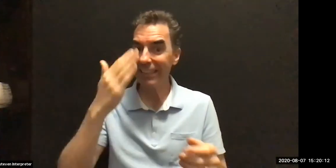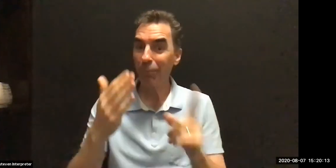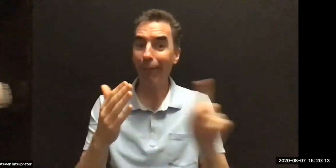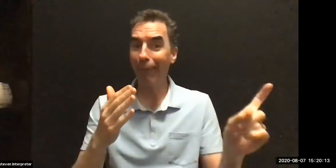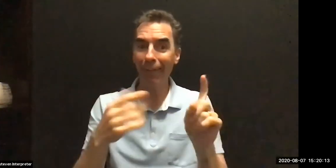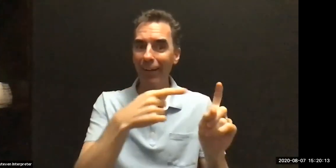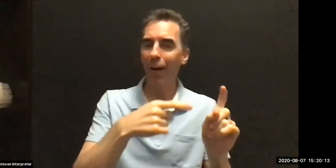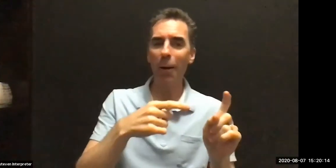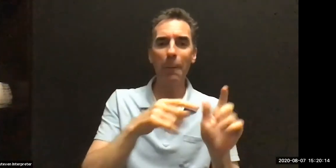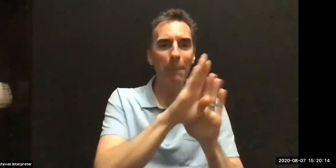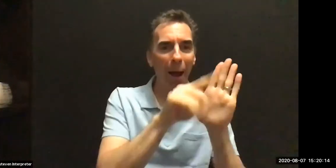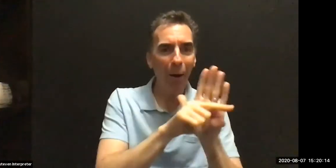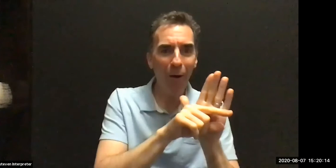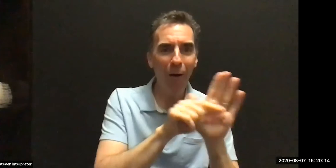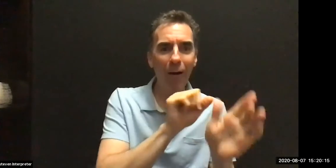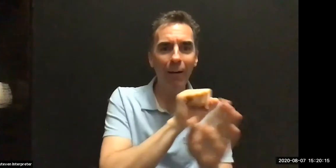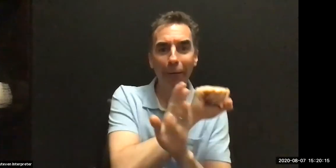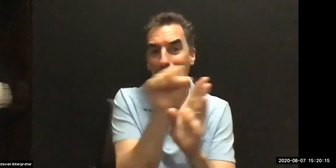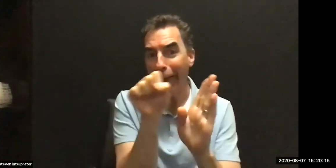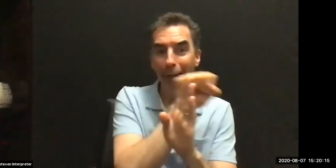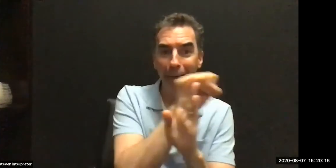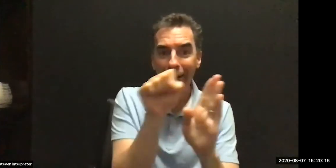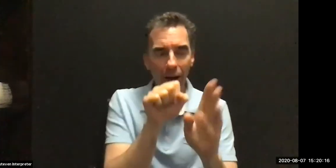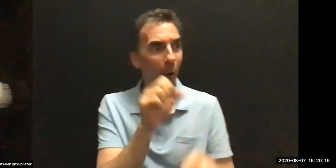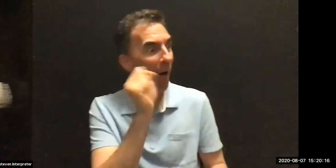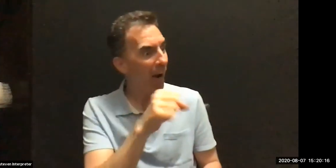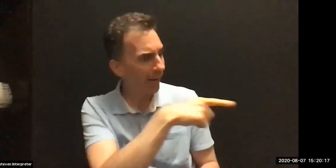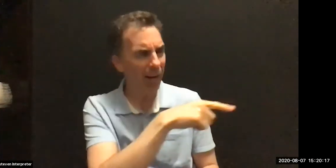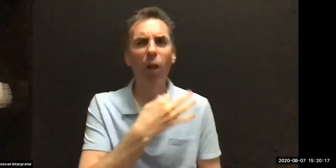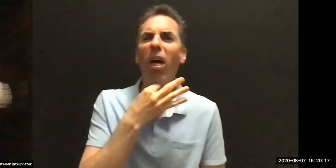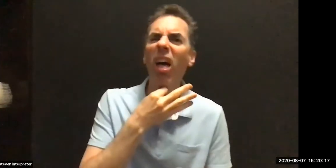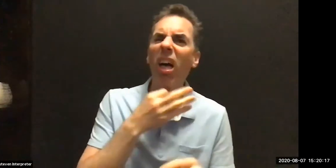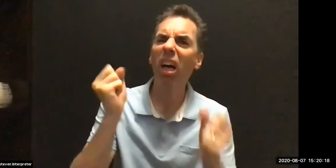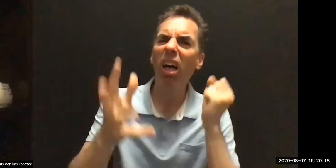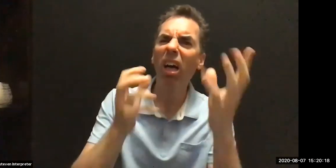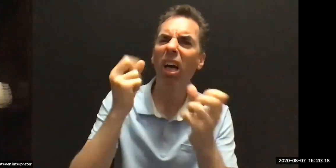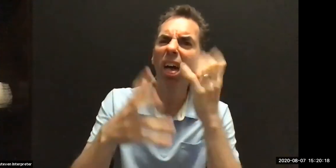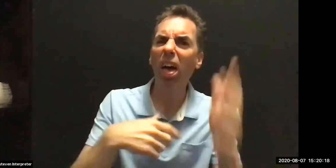Aaron Pankratz: Yeah, she's popping in and out about learning about even sign link to your and how that works. So that's, that's exciting. Amazing.